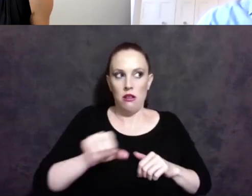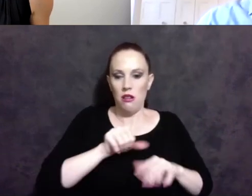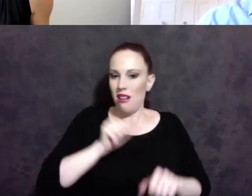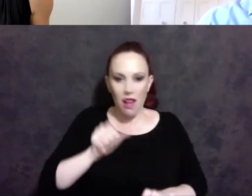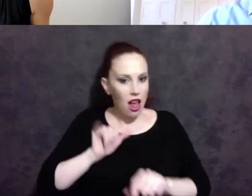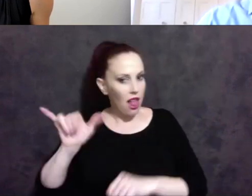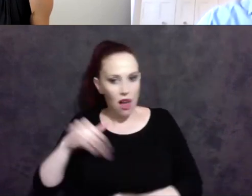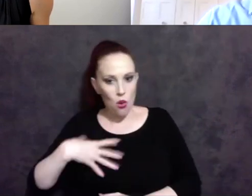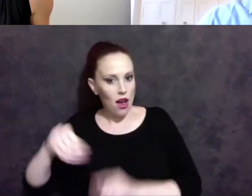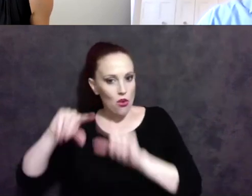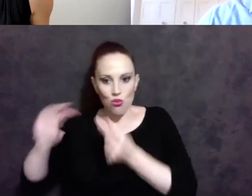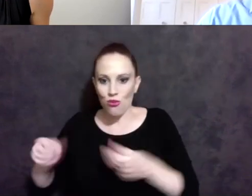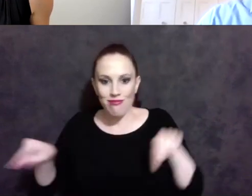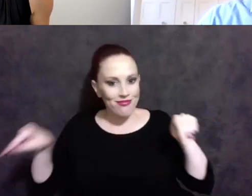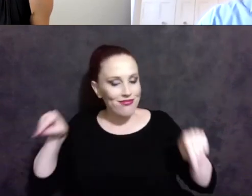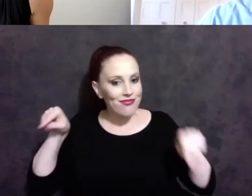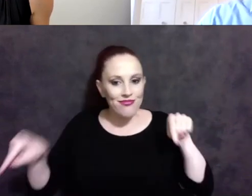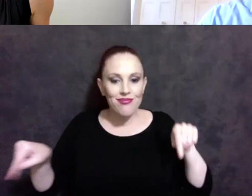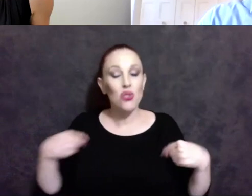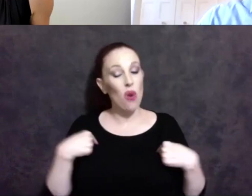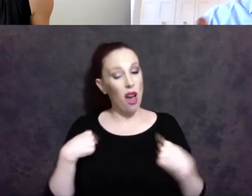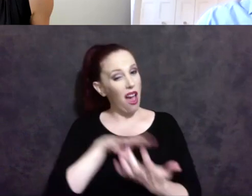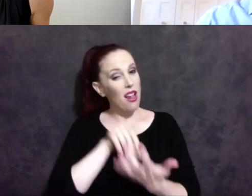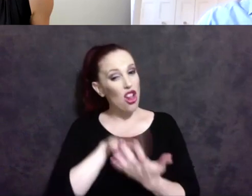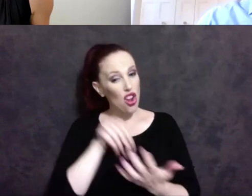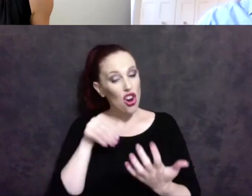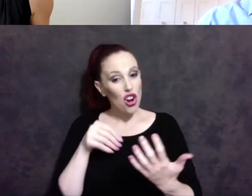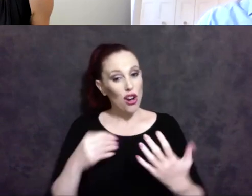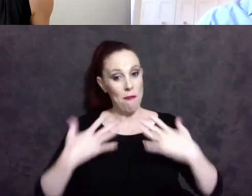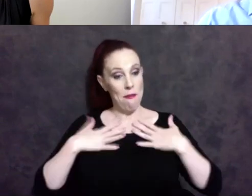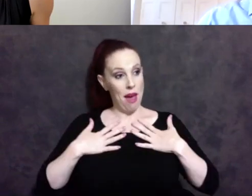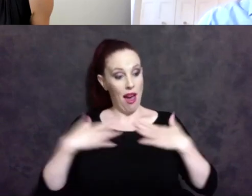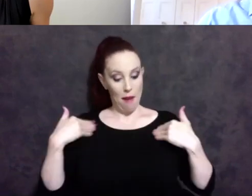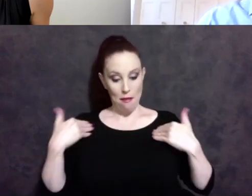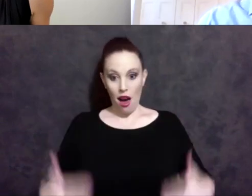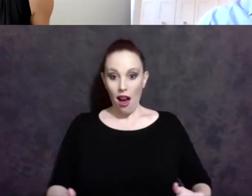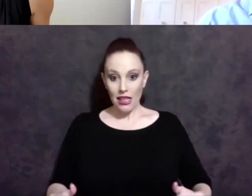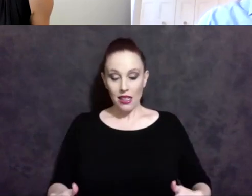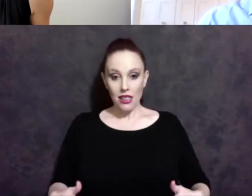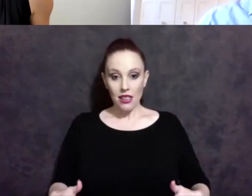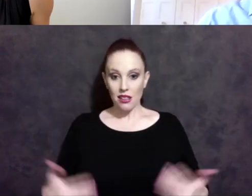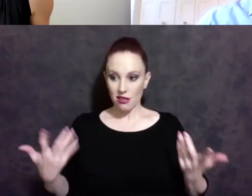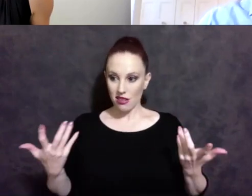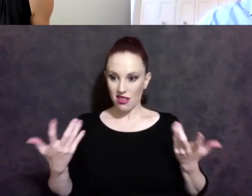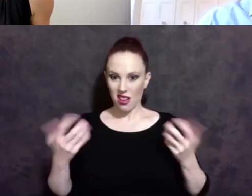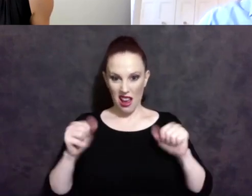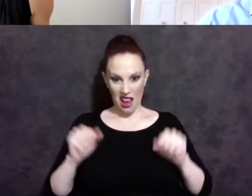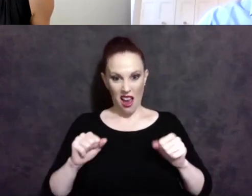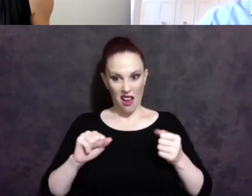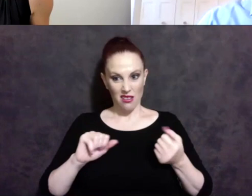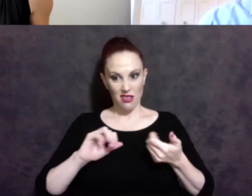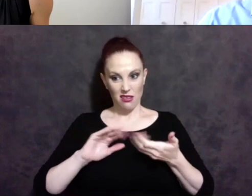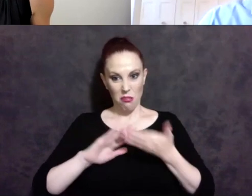in many ways is that my body, in some ways can be a source of harm, and I know this is